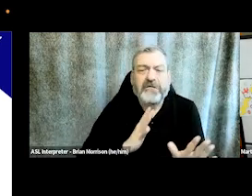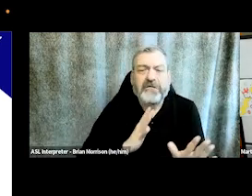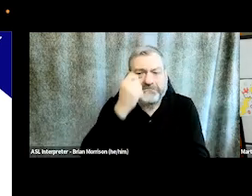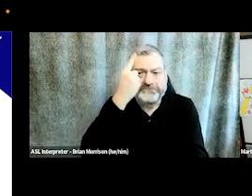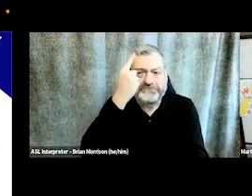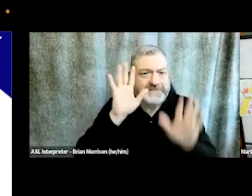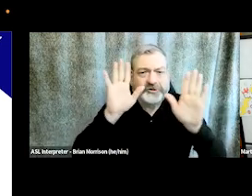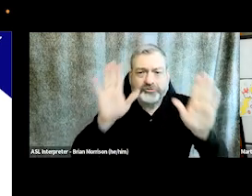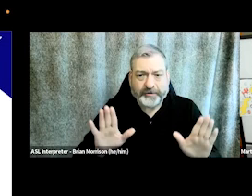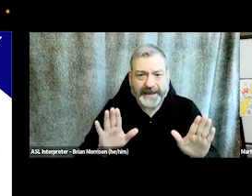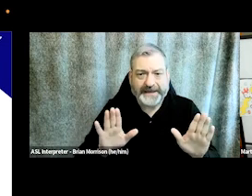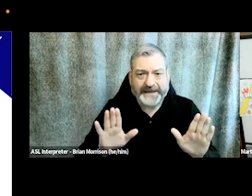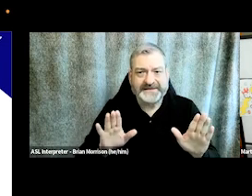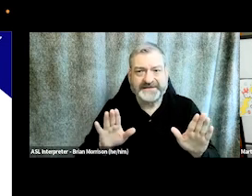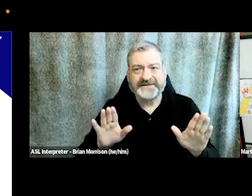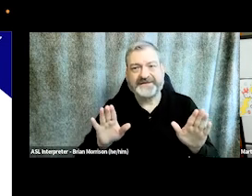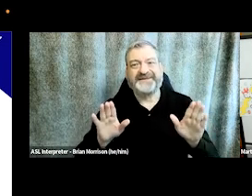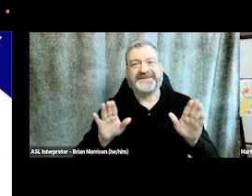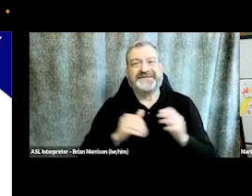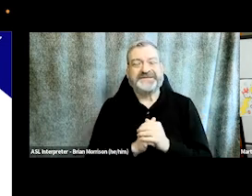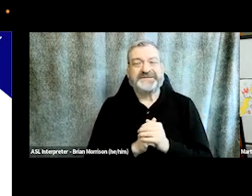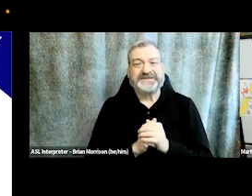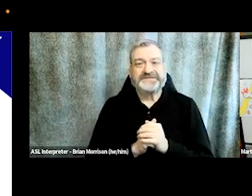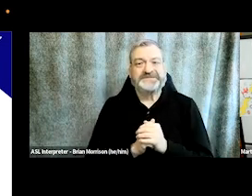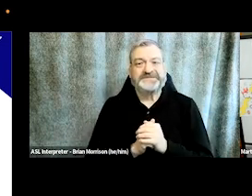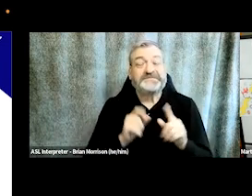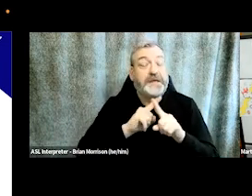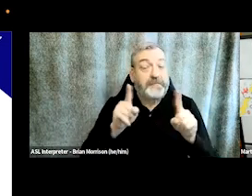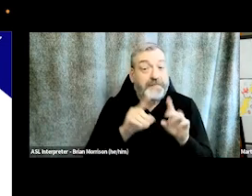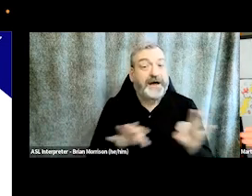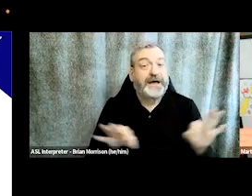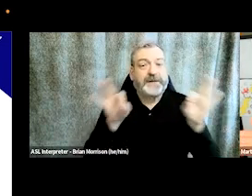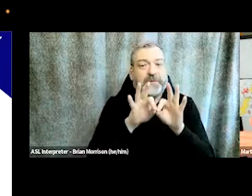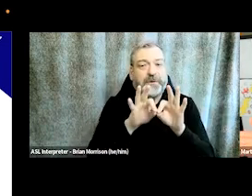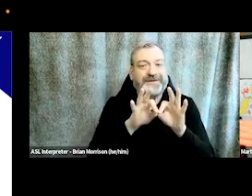But it needs to be said that it's important to not stop there and move